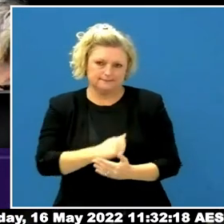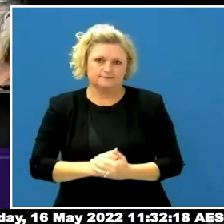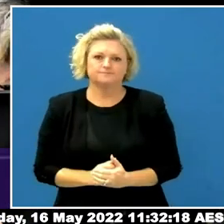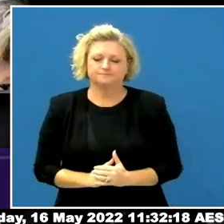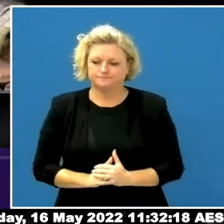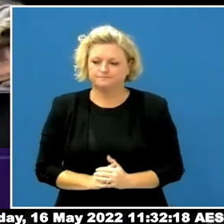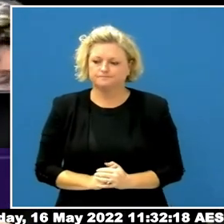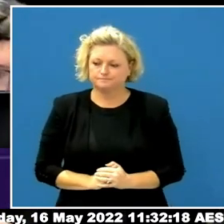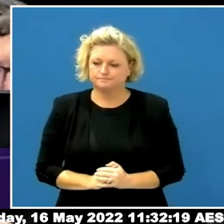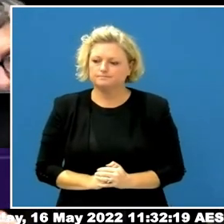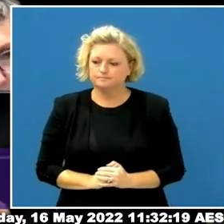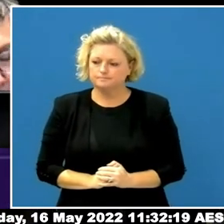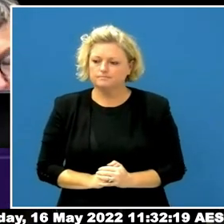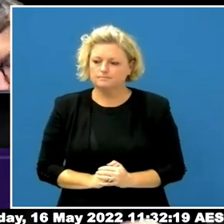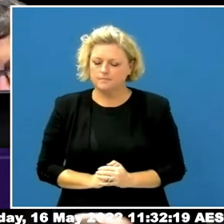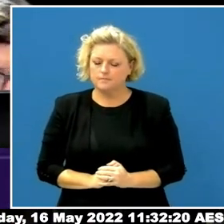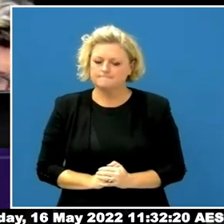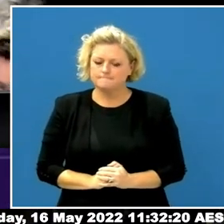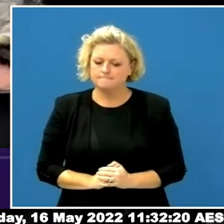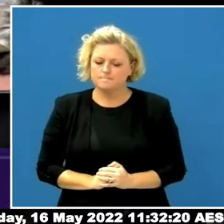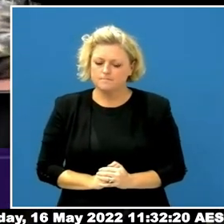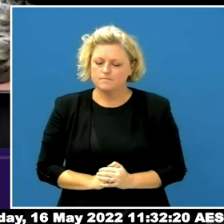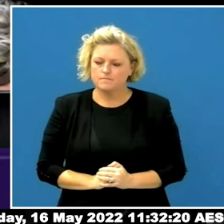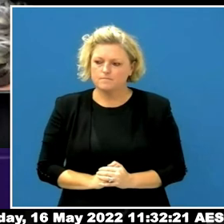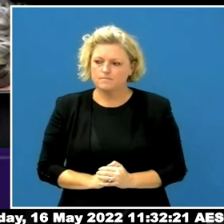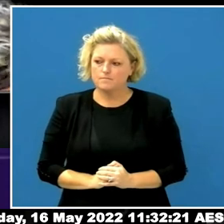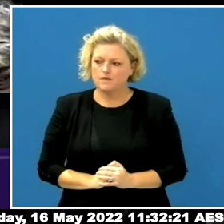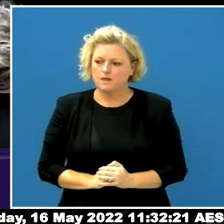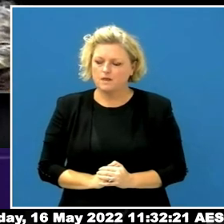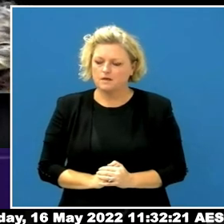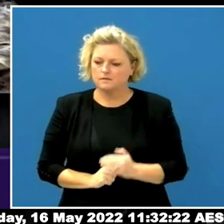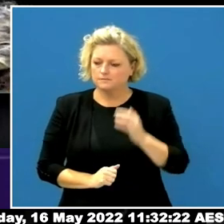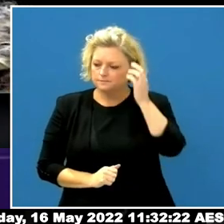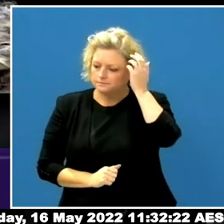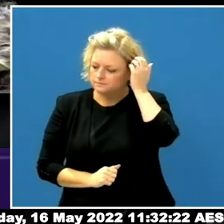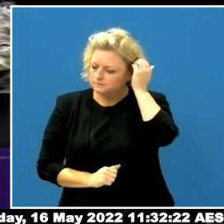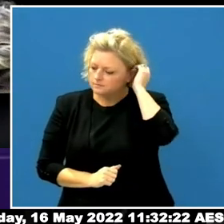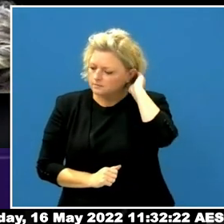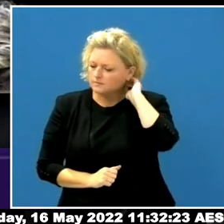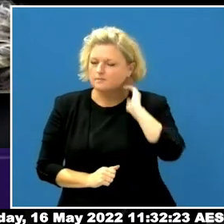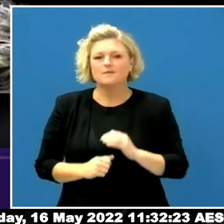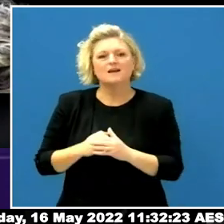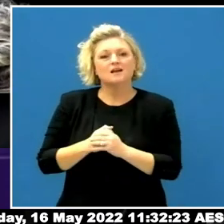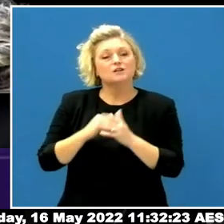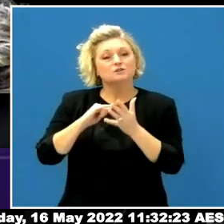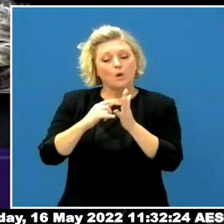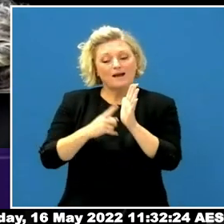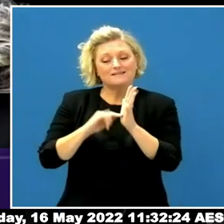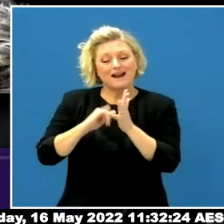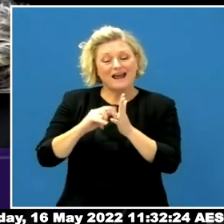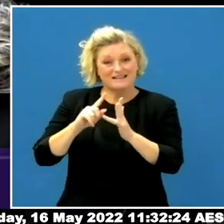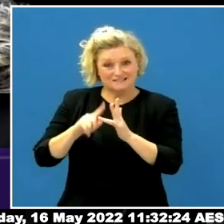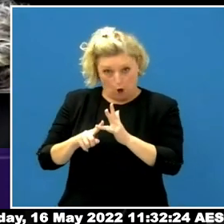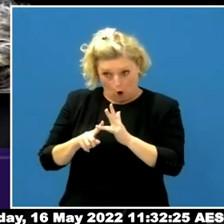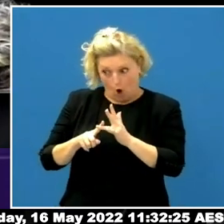Were you a - sorry, I withdraw that. Were you ever an SLSO at Jason's school? No. MR FOGARTY: No.